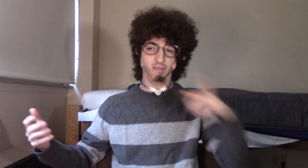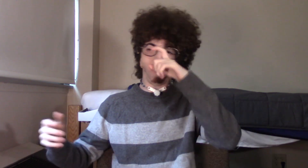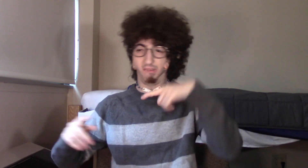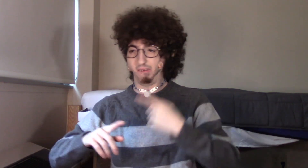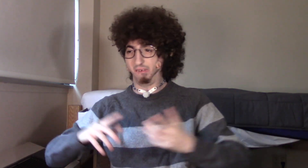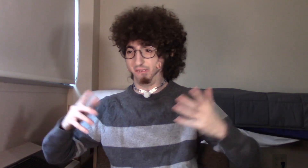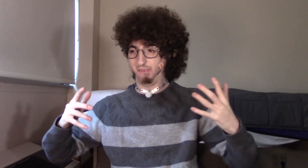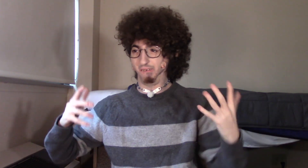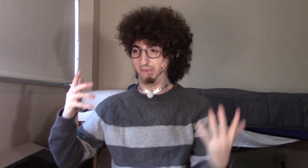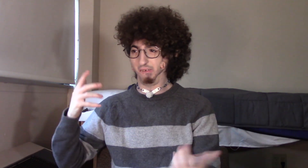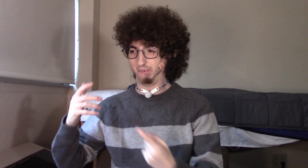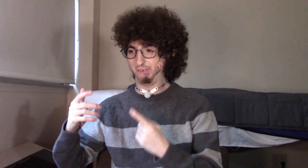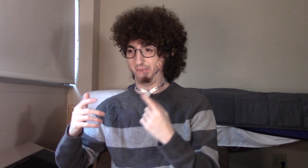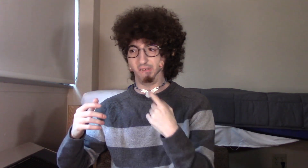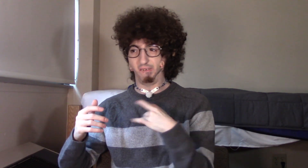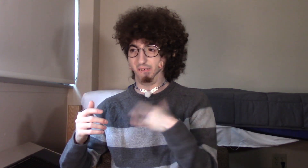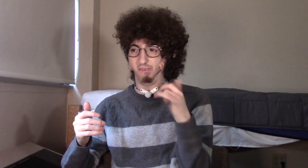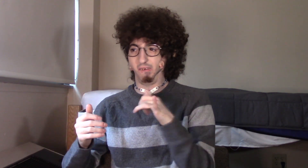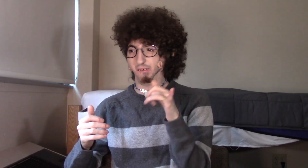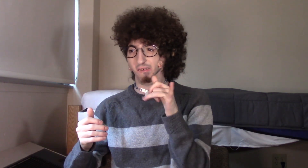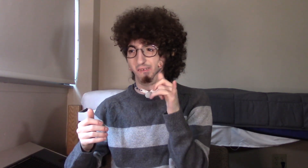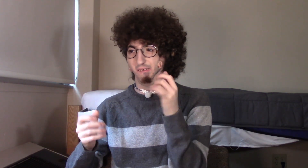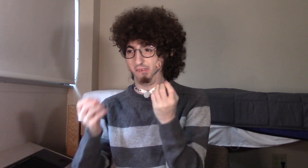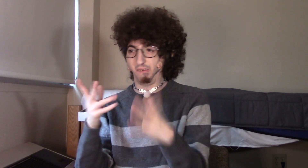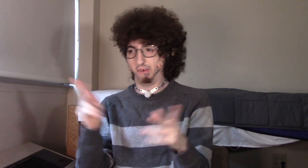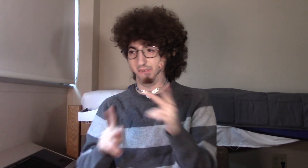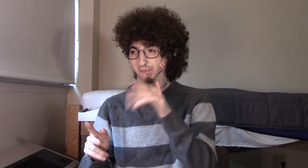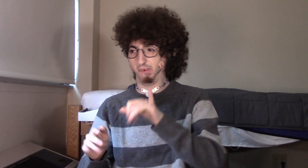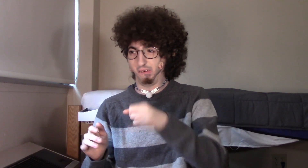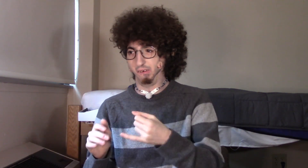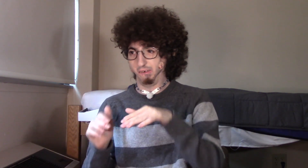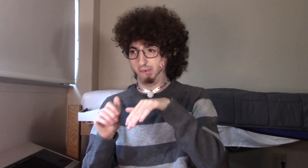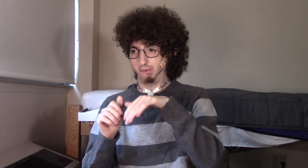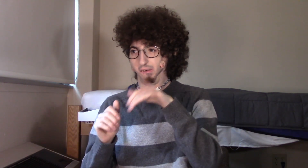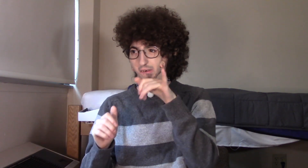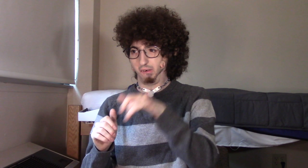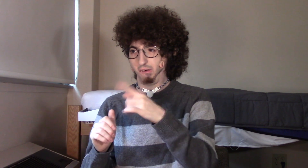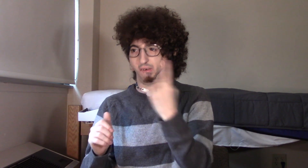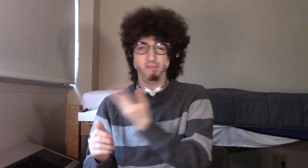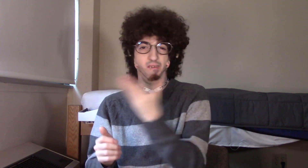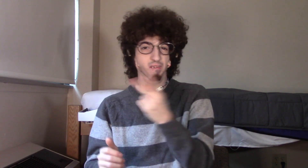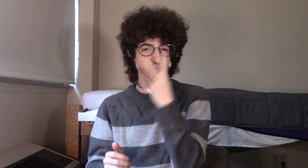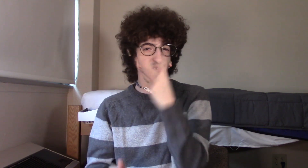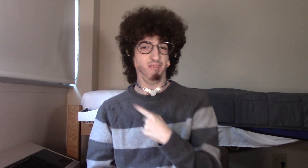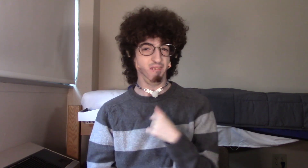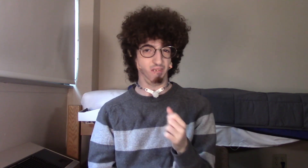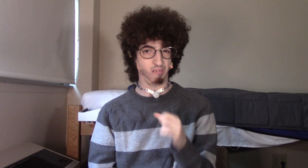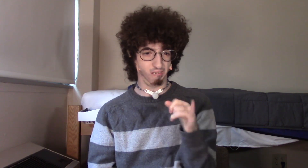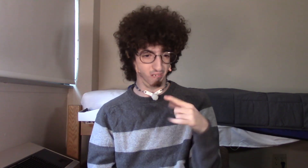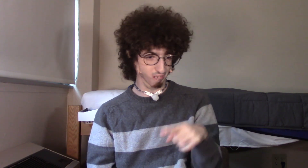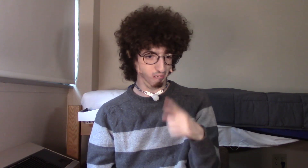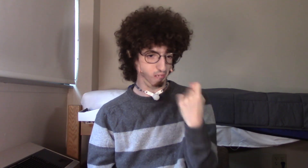Because then..I feel like a lot of people, that's just the only thing they see me as